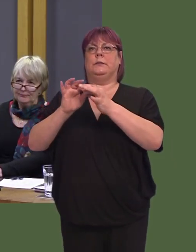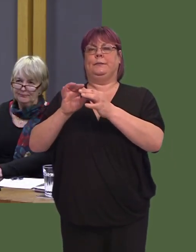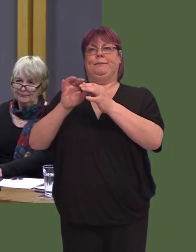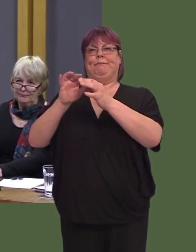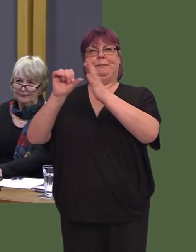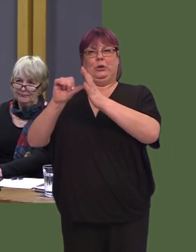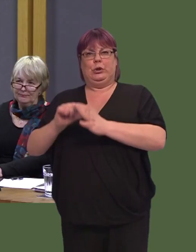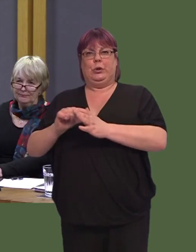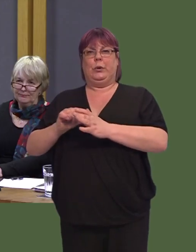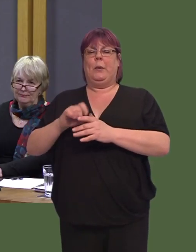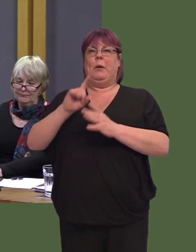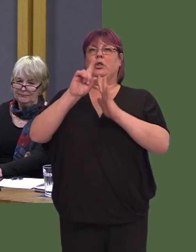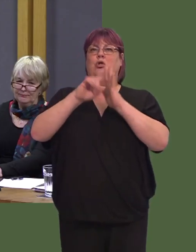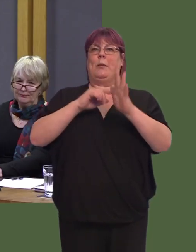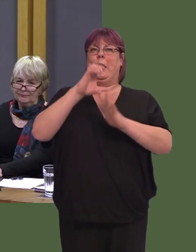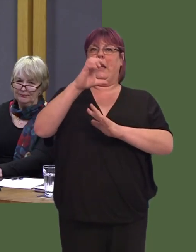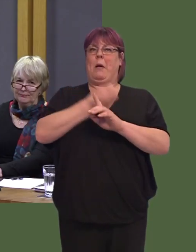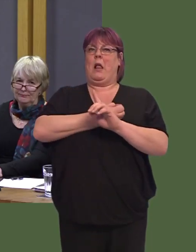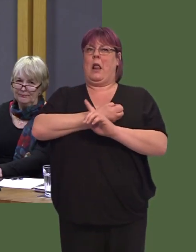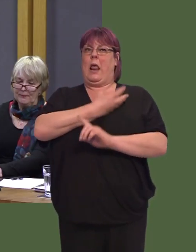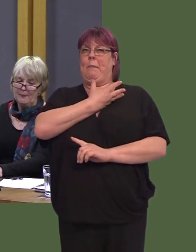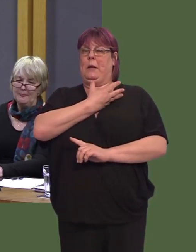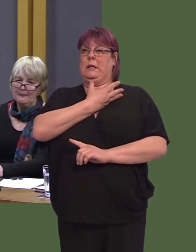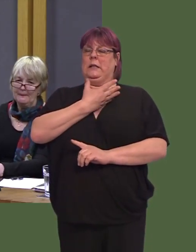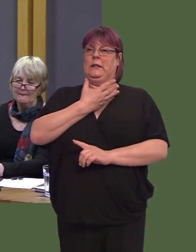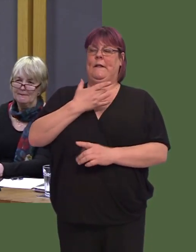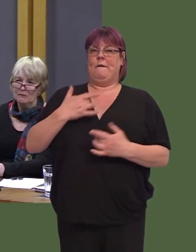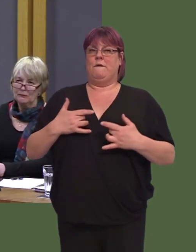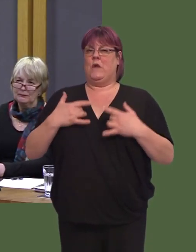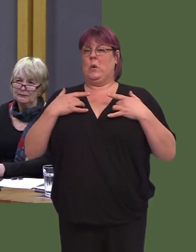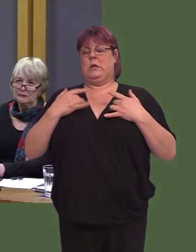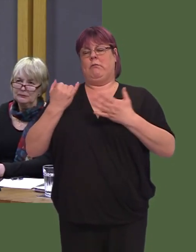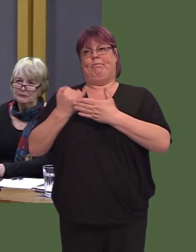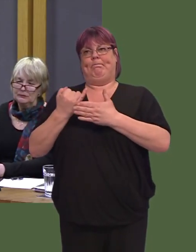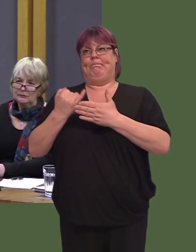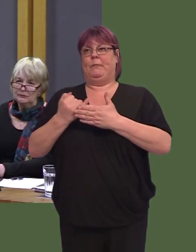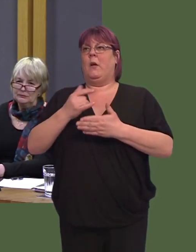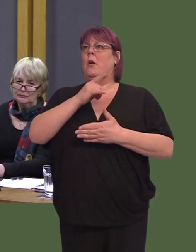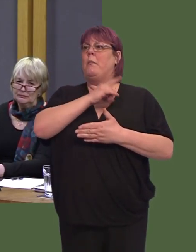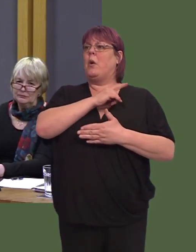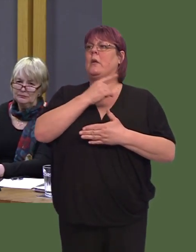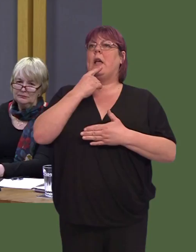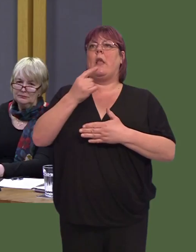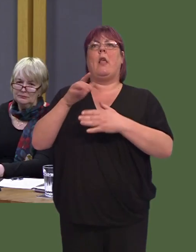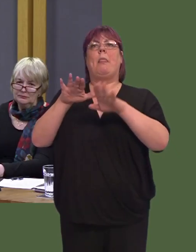another fundamental error, in that he is committed to pulling out of the single market.